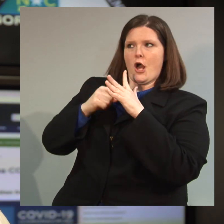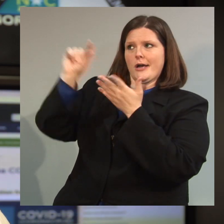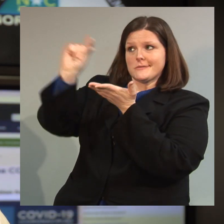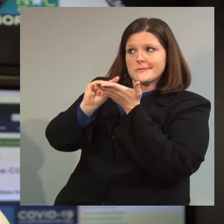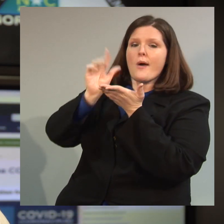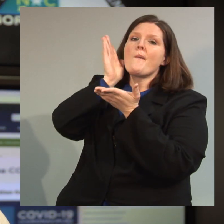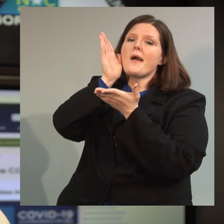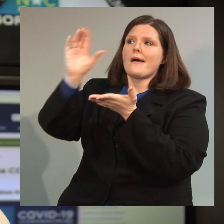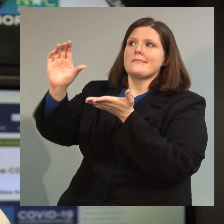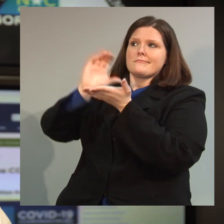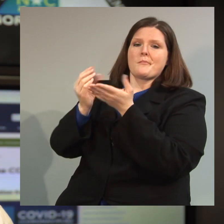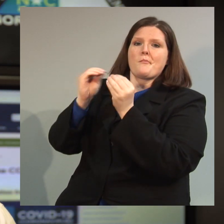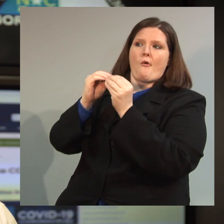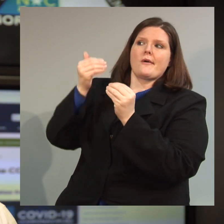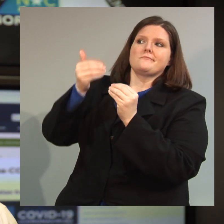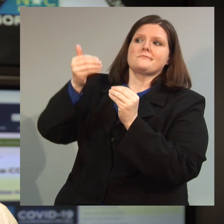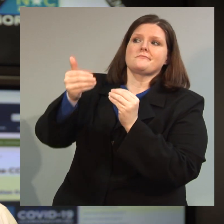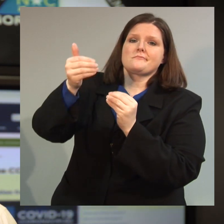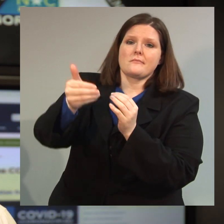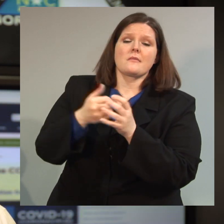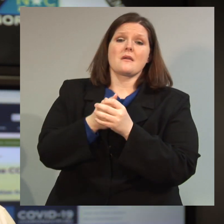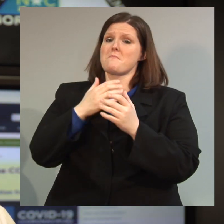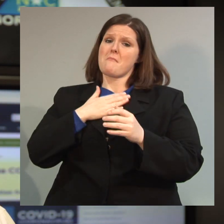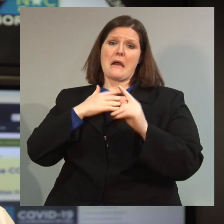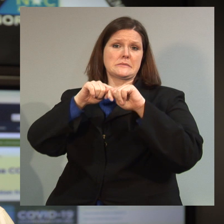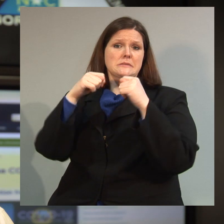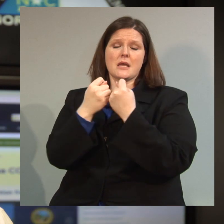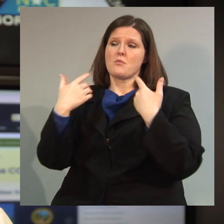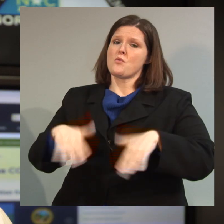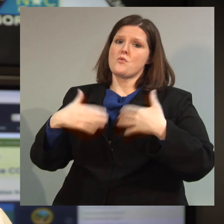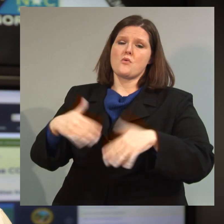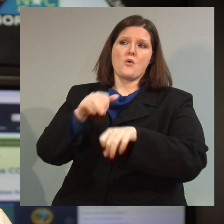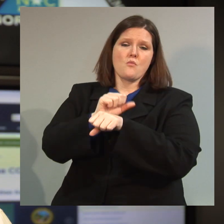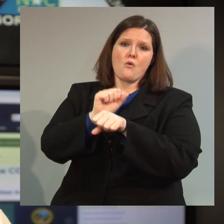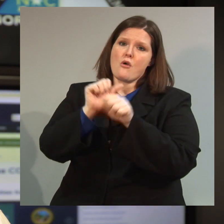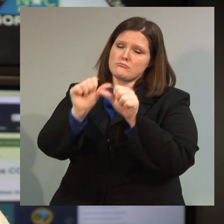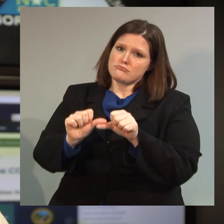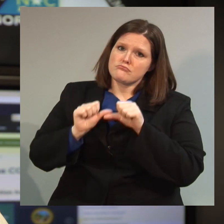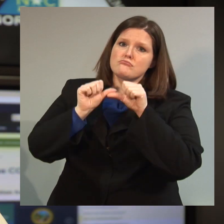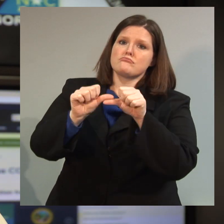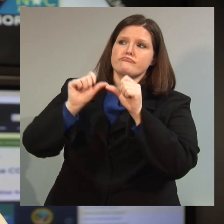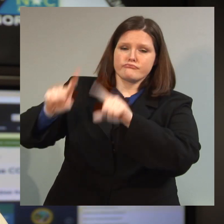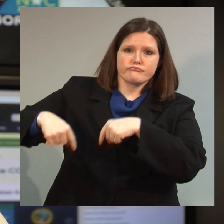I’m grateful to my team, who have been working around the clock to make these policy adjustments and to secure funding.